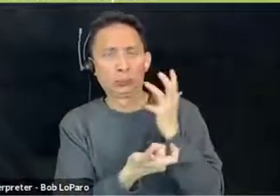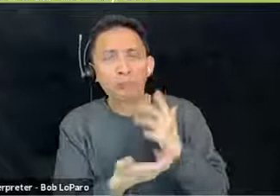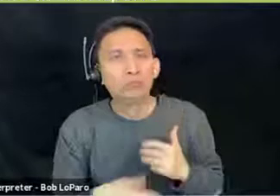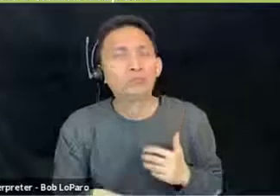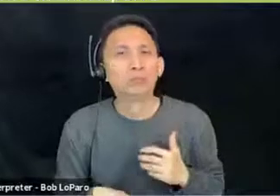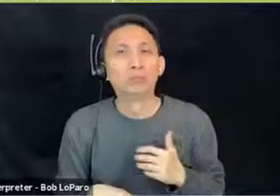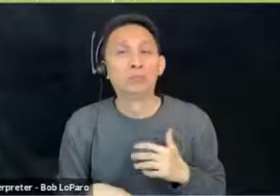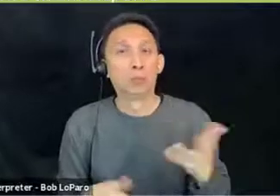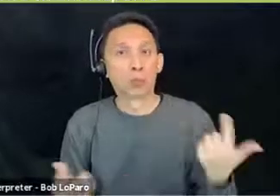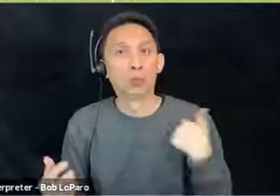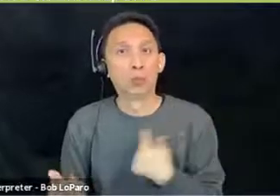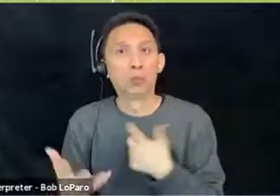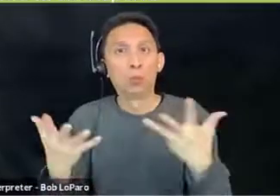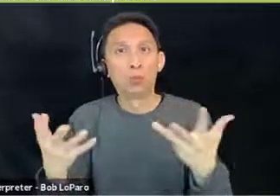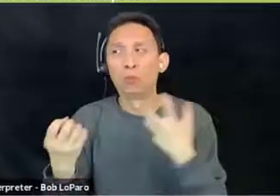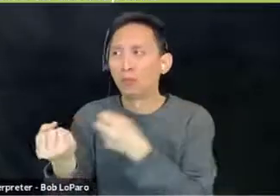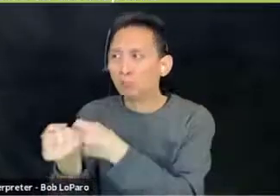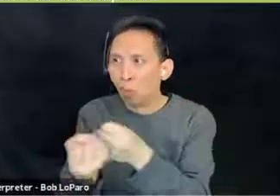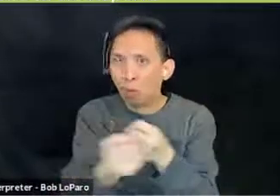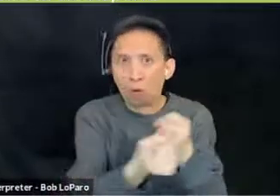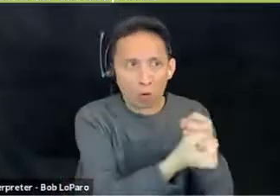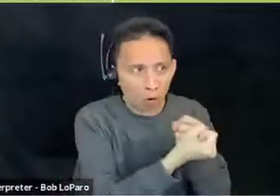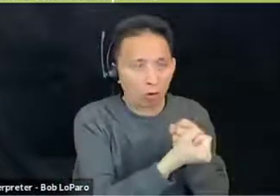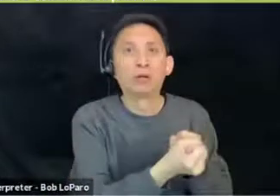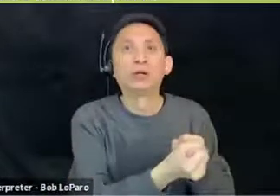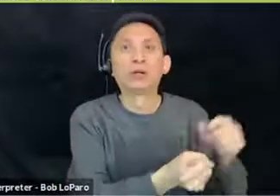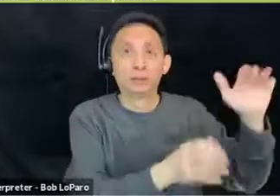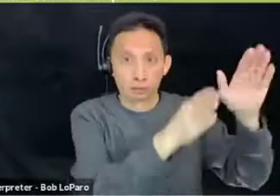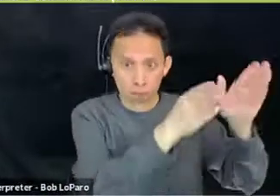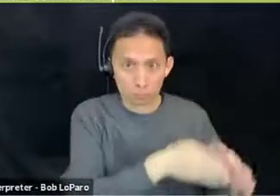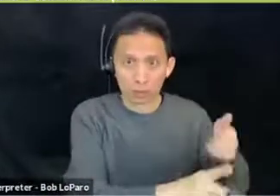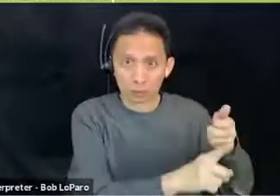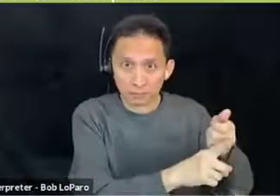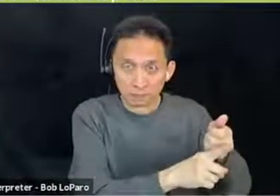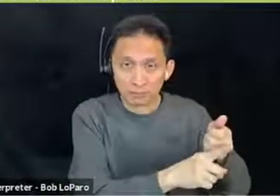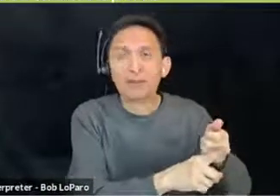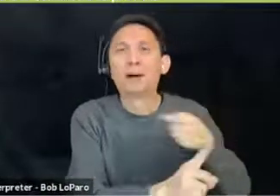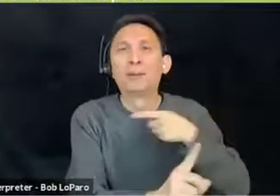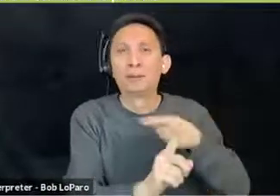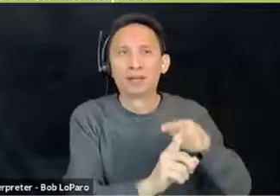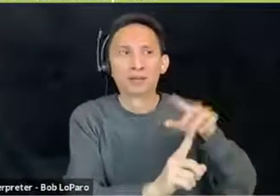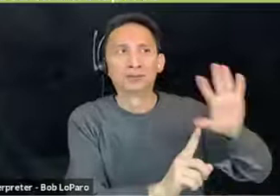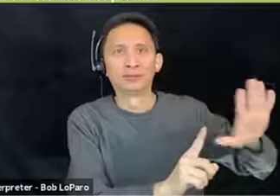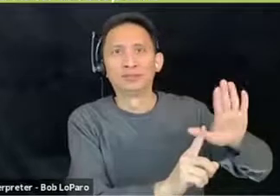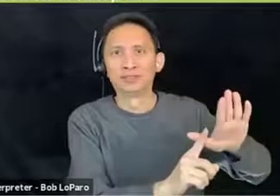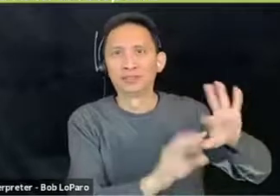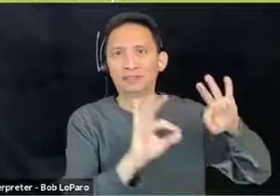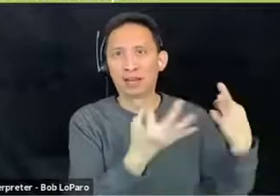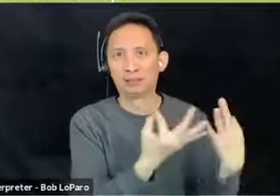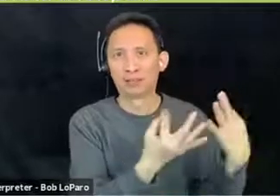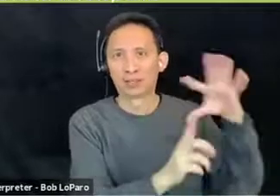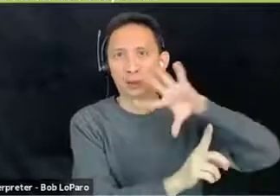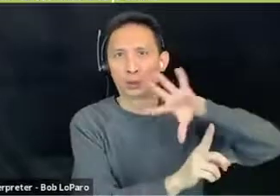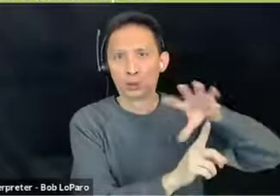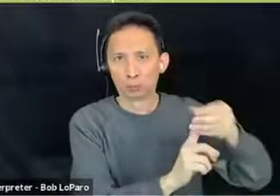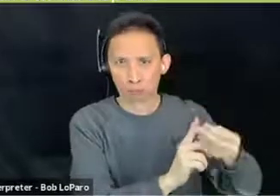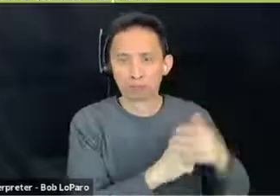that we wanna help our families do. Palliative care, where the GFPD is a big advocate